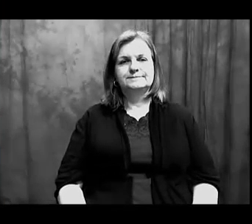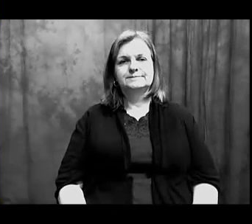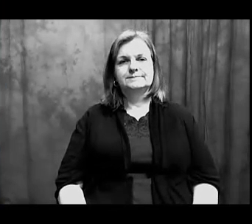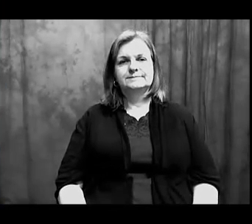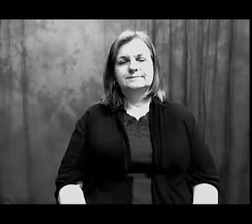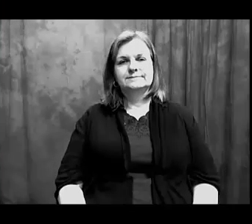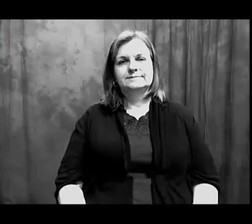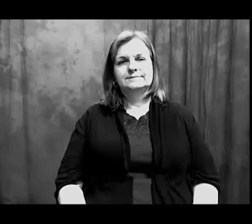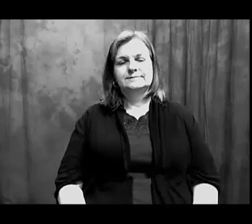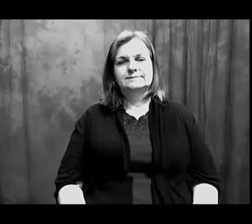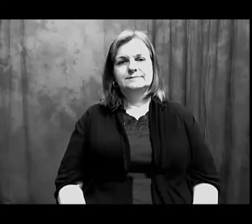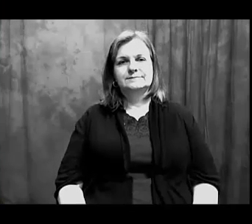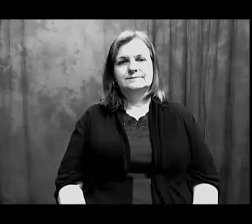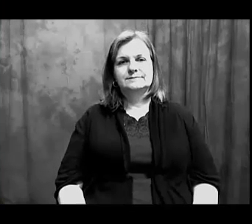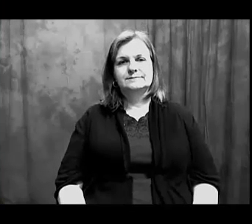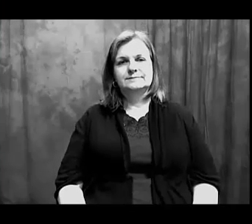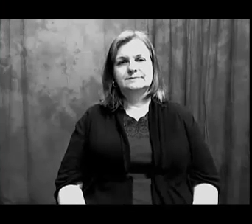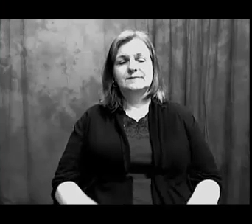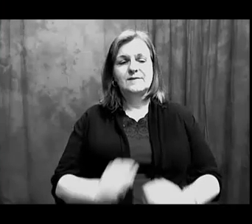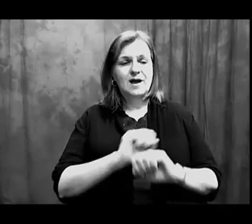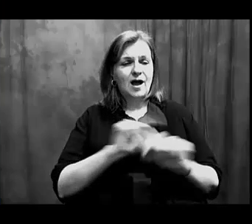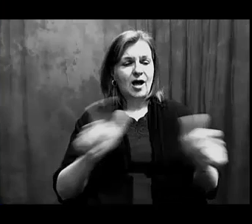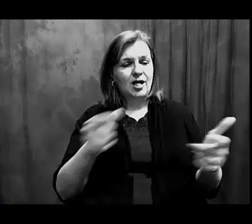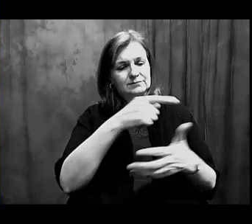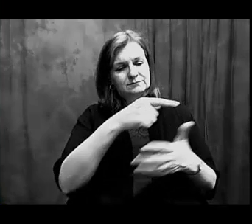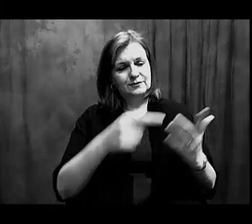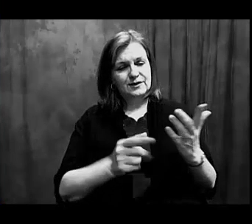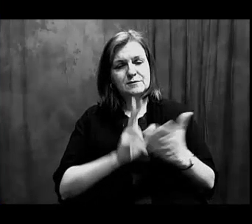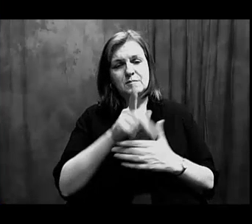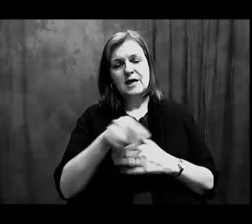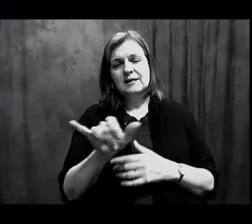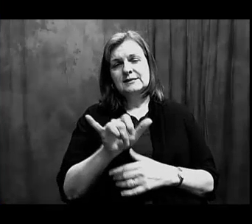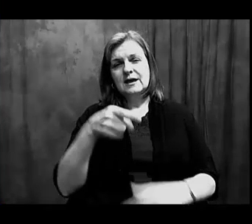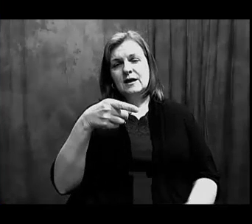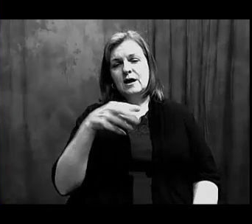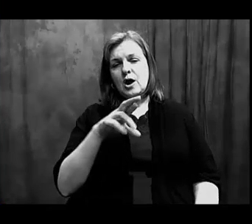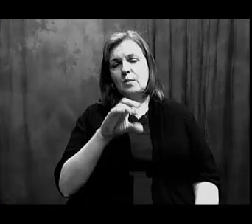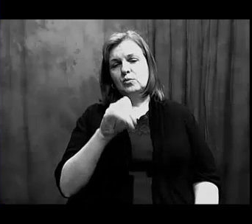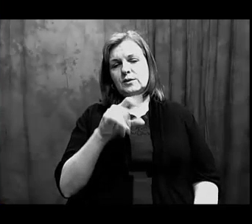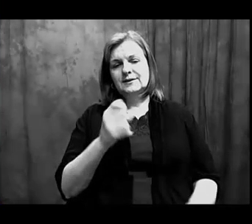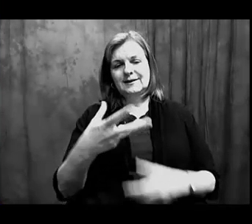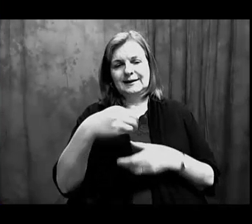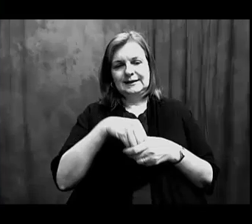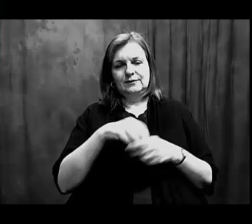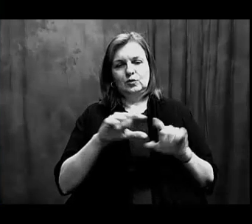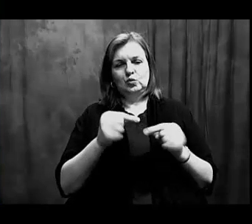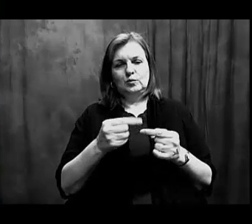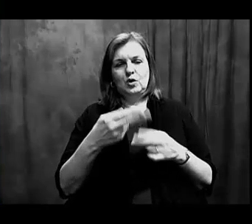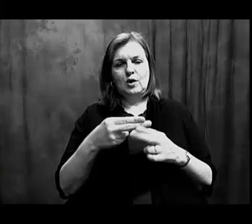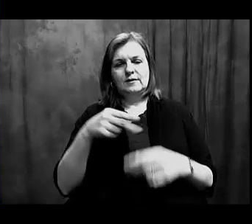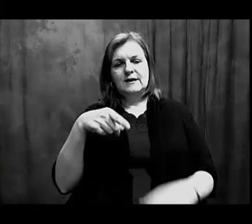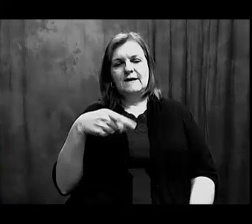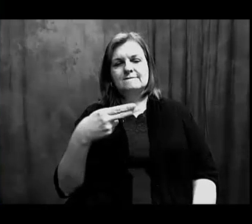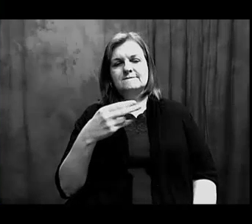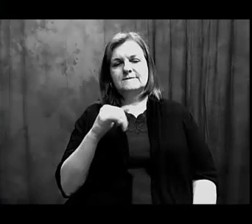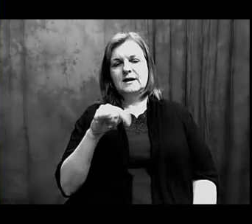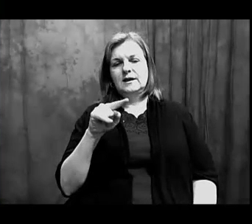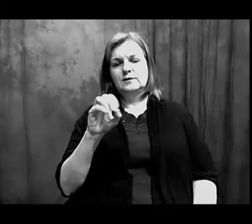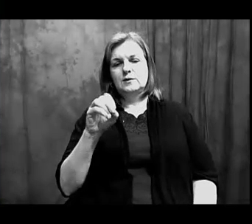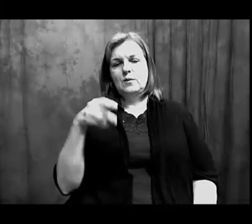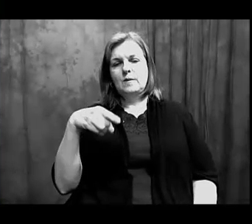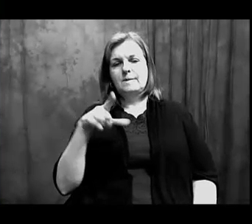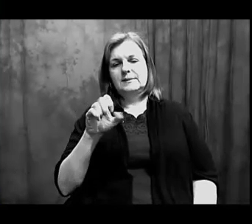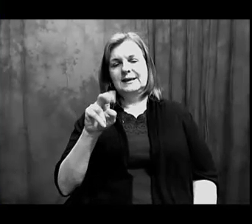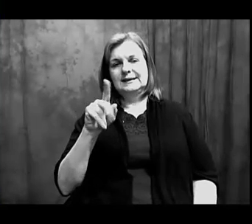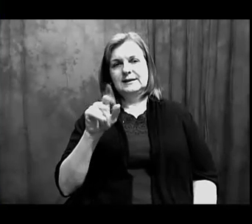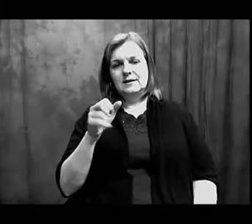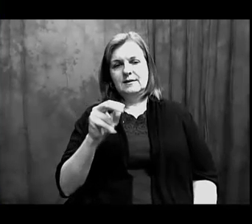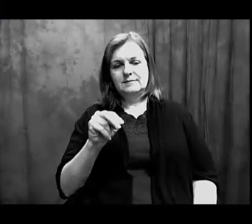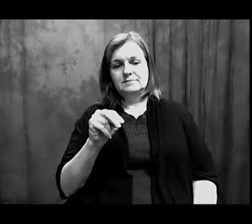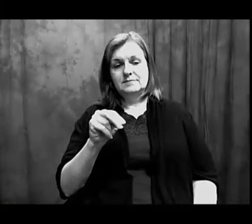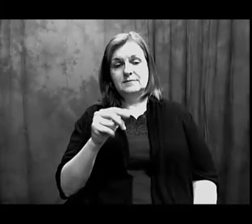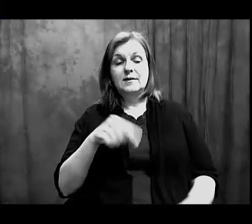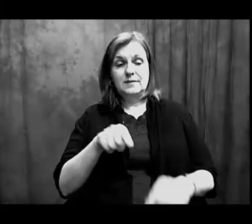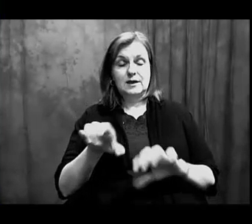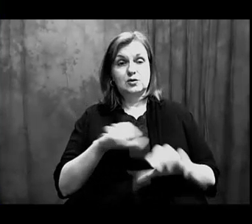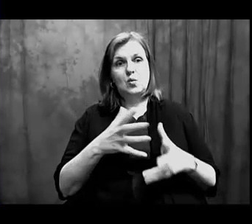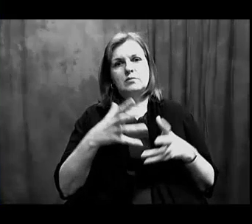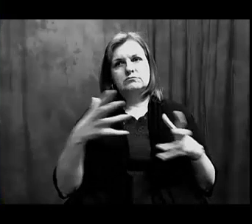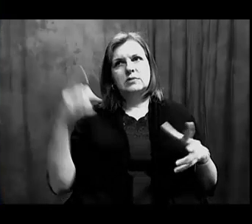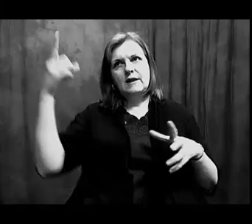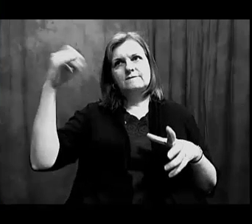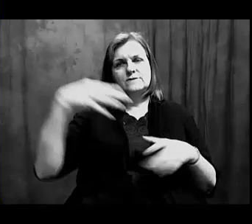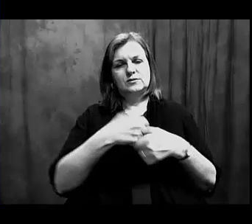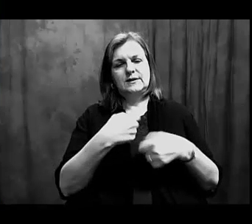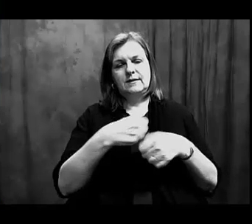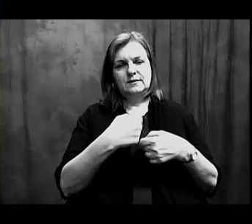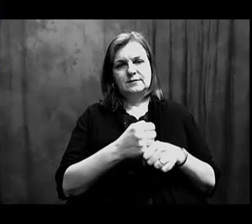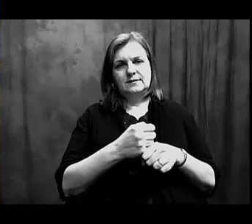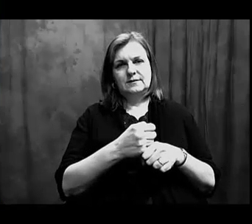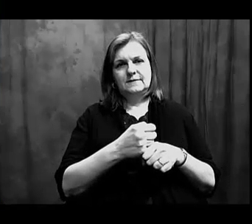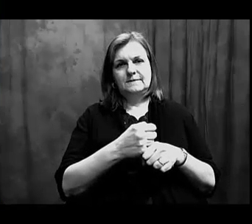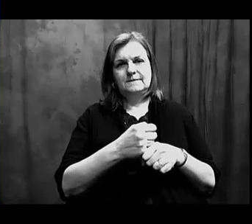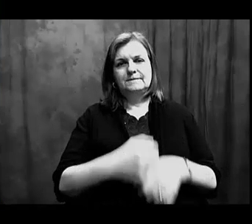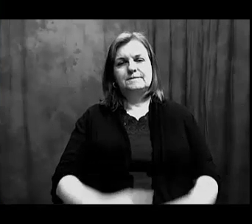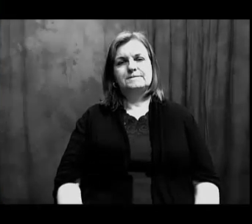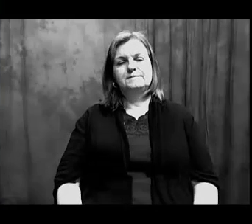so all of these plant-like protists actually fall into this phytoplankton category they have very very high photosynthetic rate